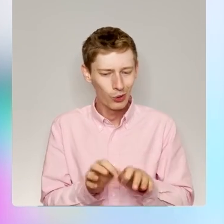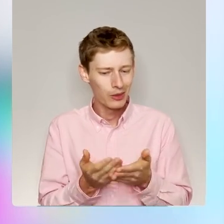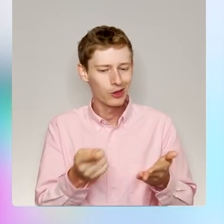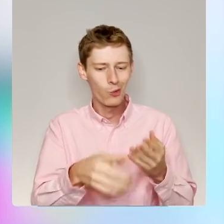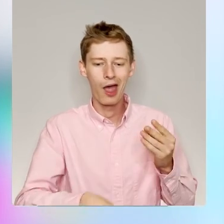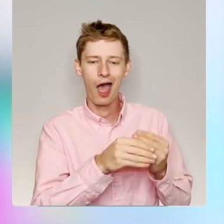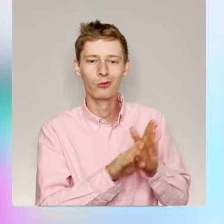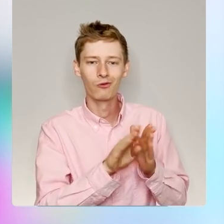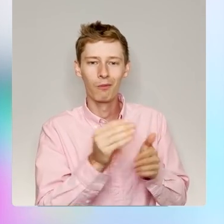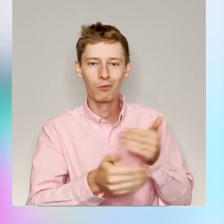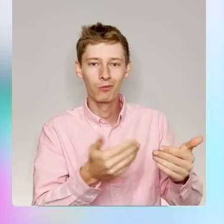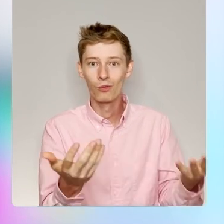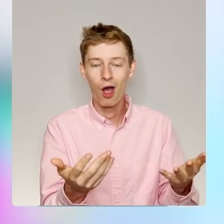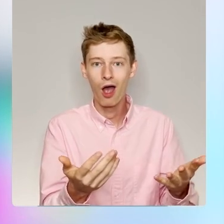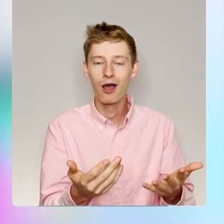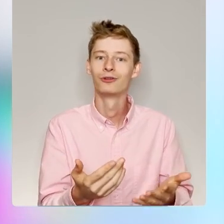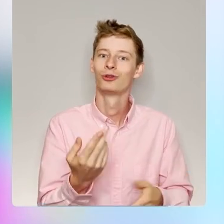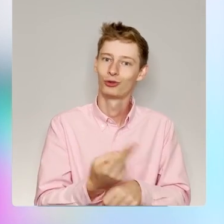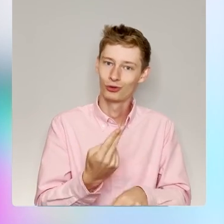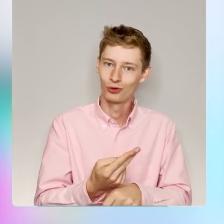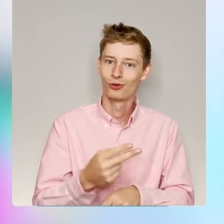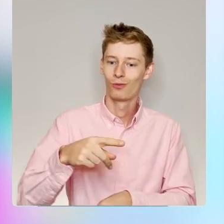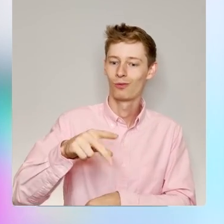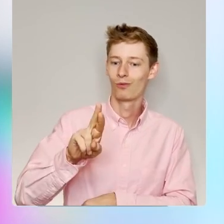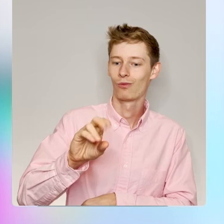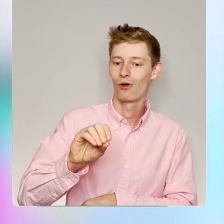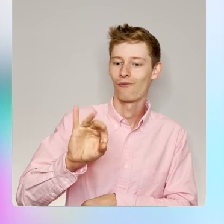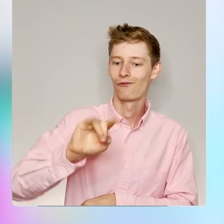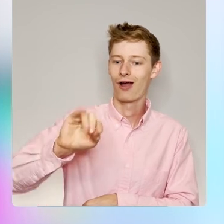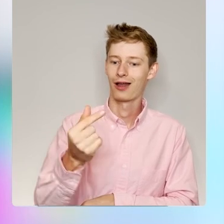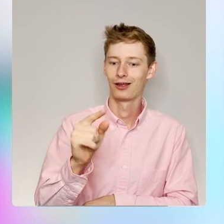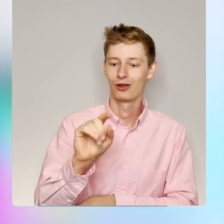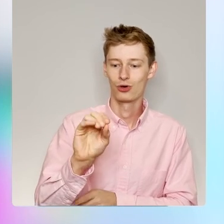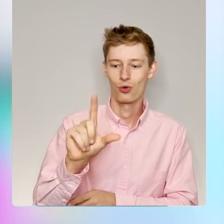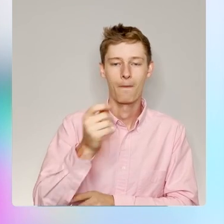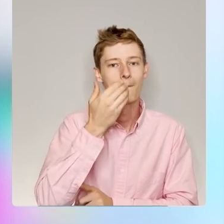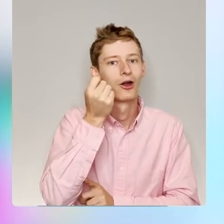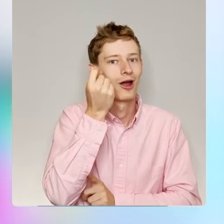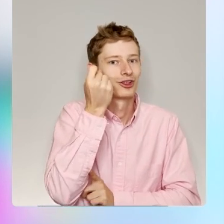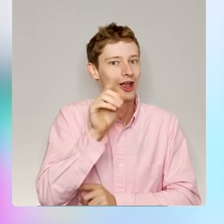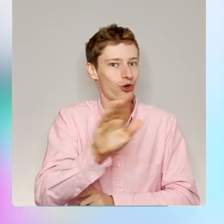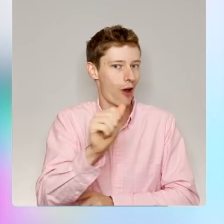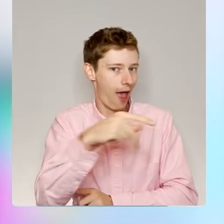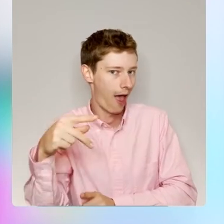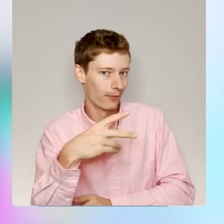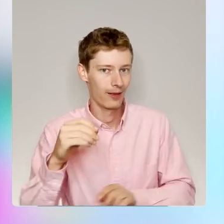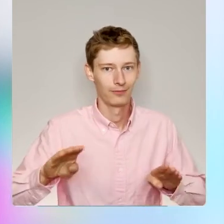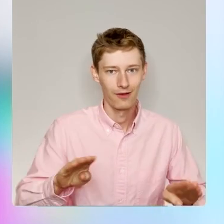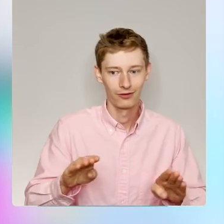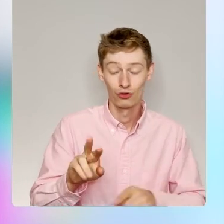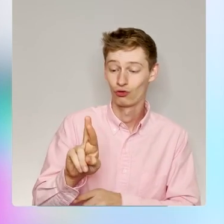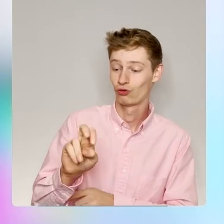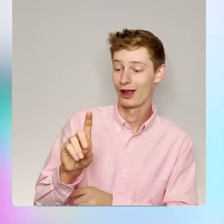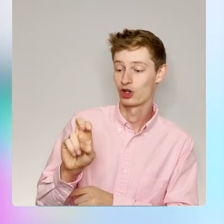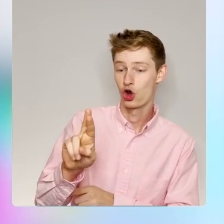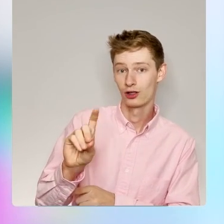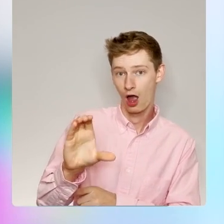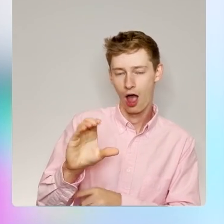is to regularly use profiling tools to understand their application's behavior. Tools like RenderDoc make it easy to profile your application,